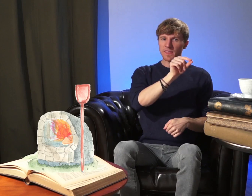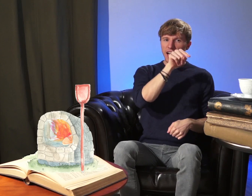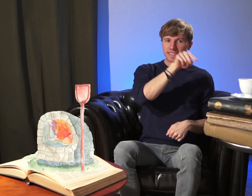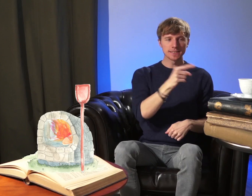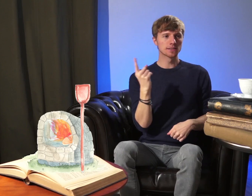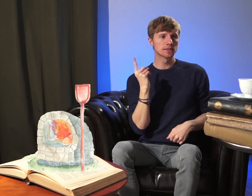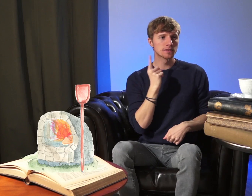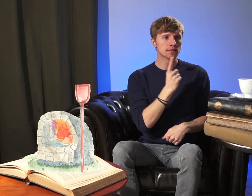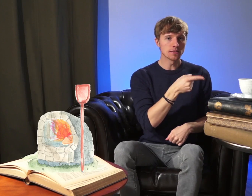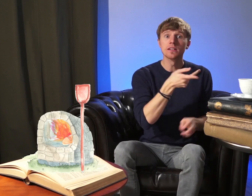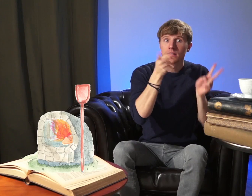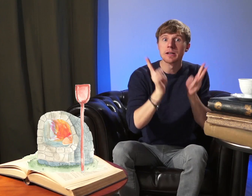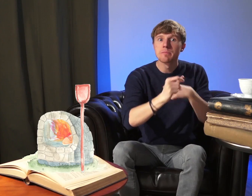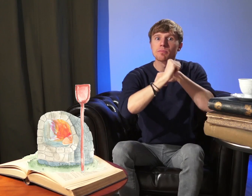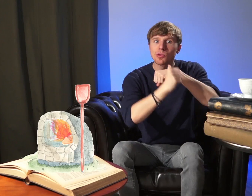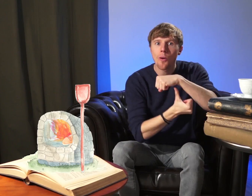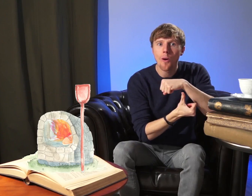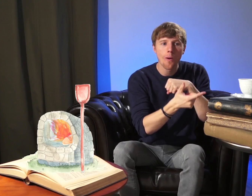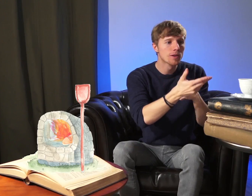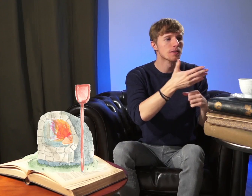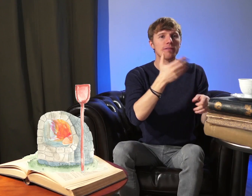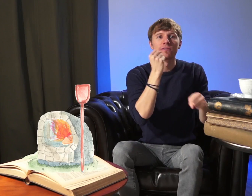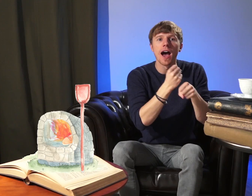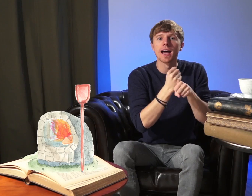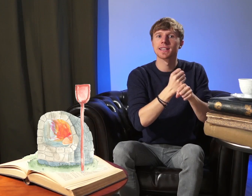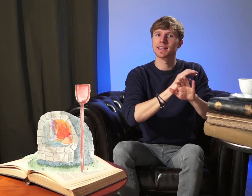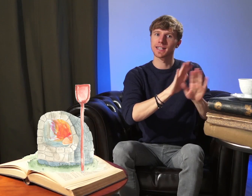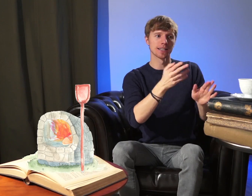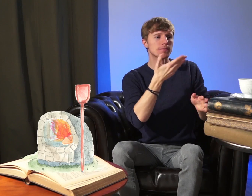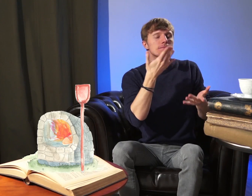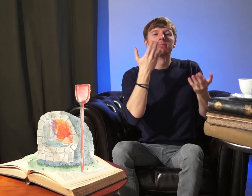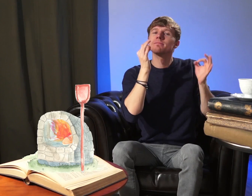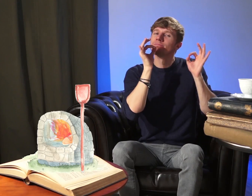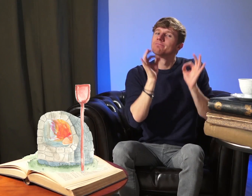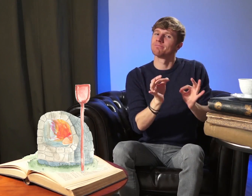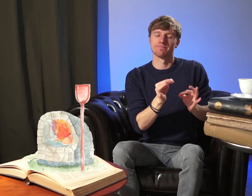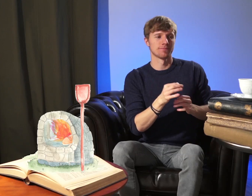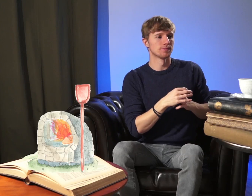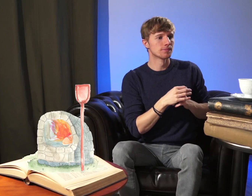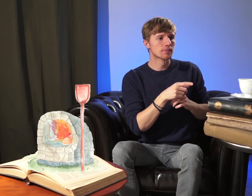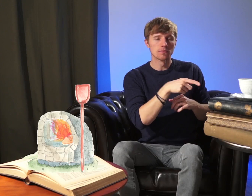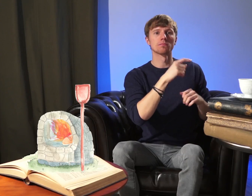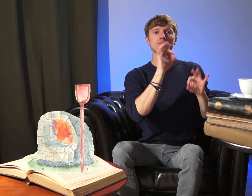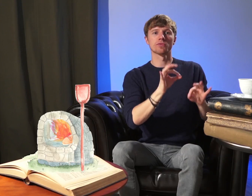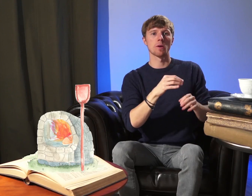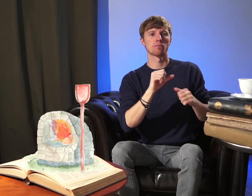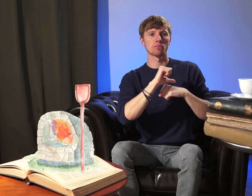Inside she saw a loaf of bread, that already looked crisp and done.